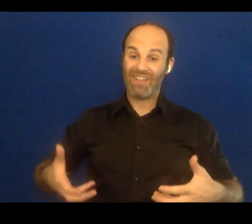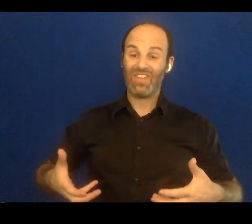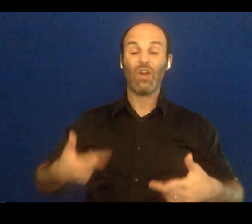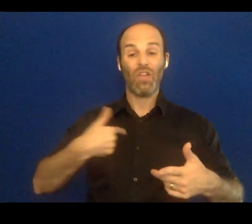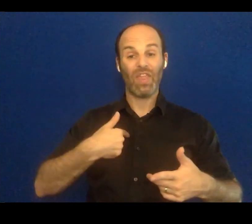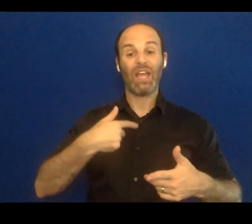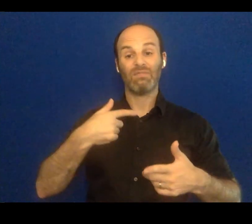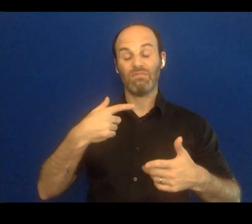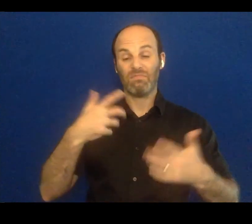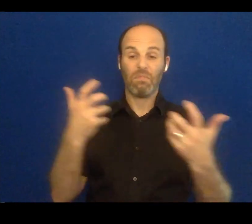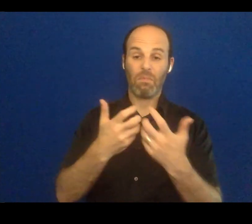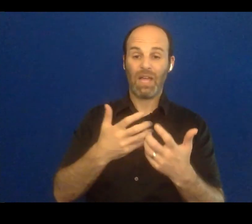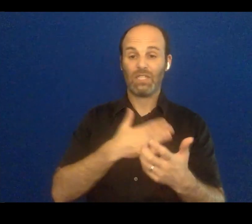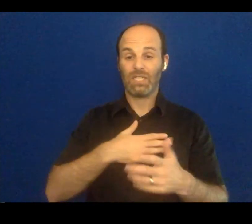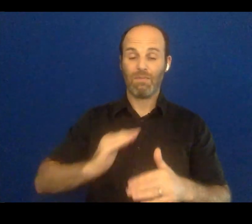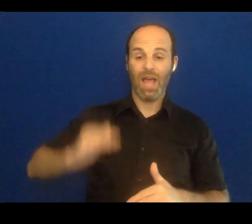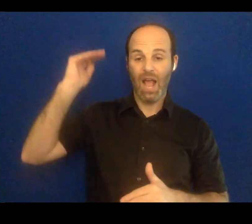HEAVIER THAN I SHOULD BE BECAUSE